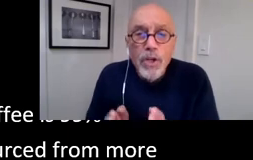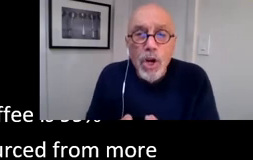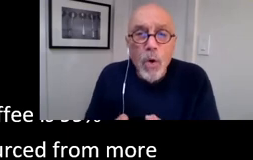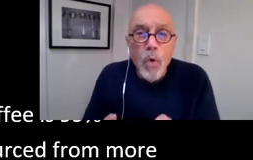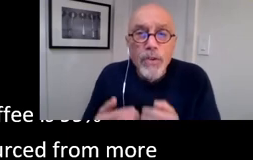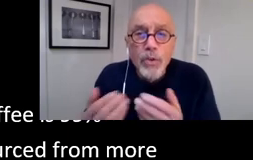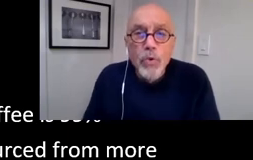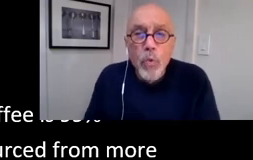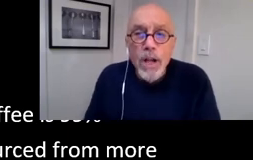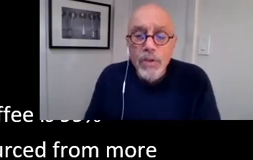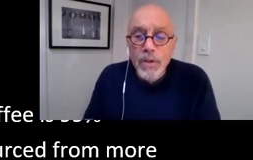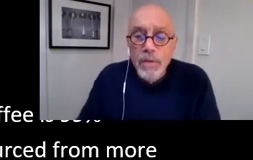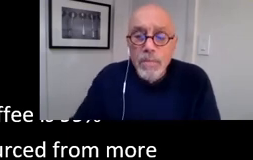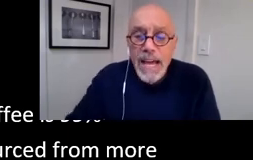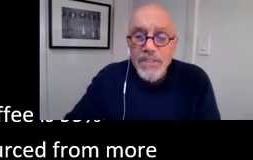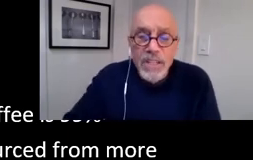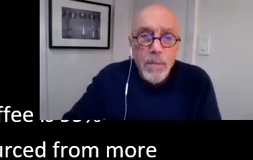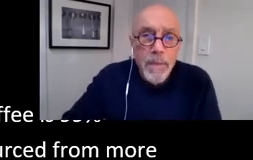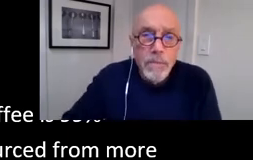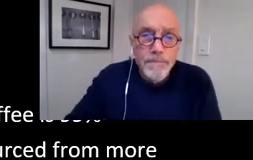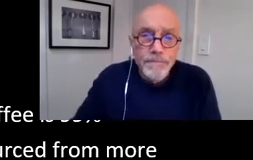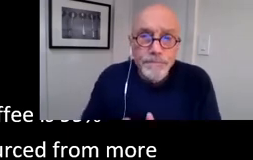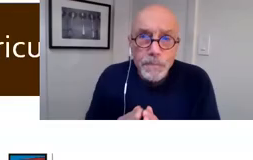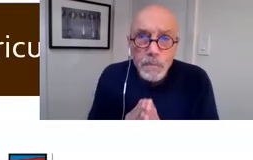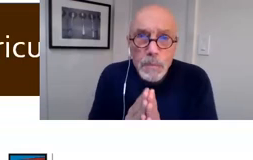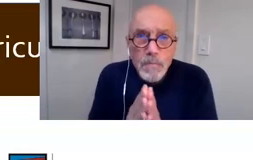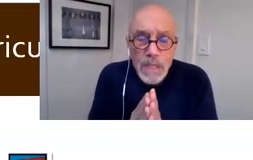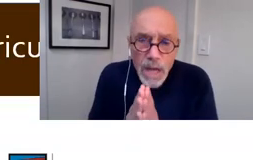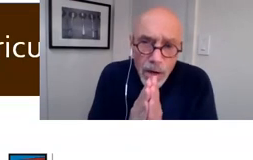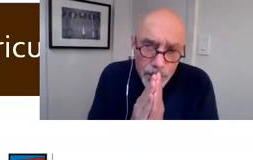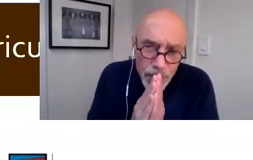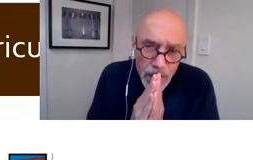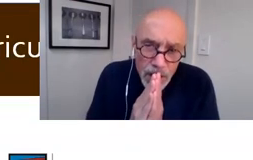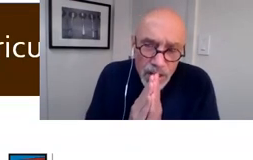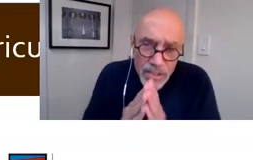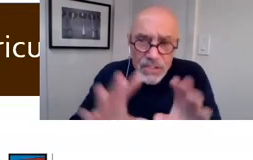Where do you go and what you want to be asking them about.